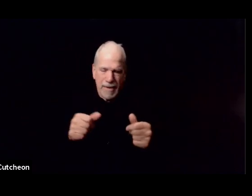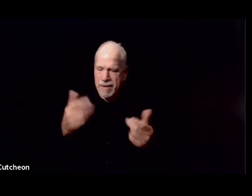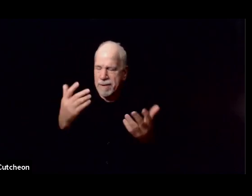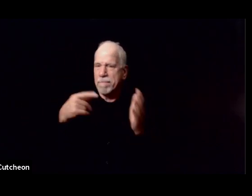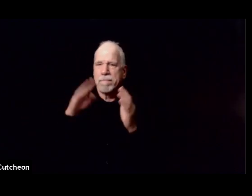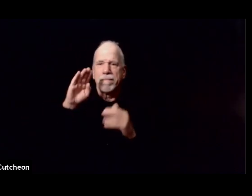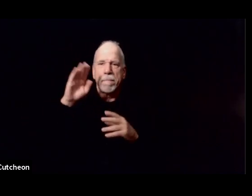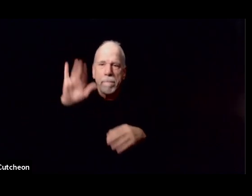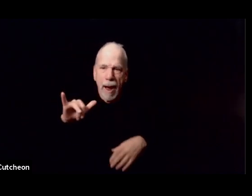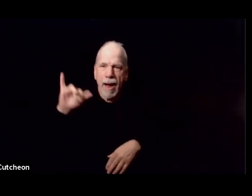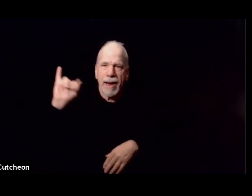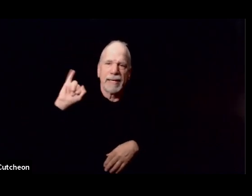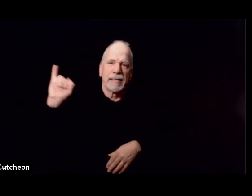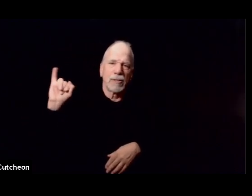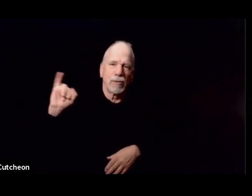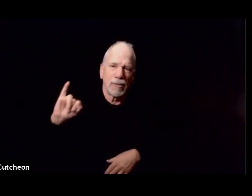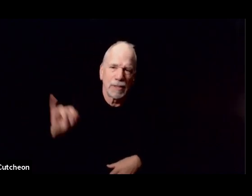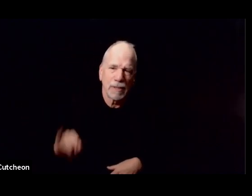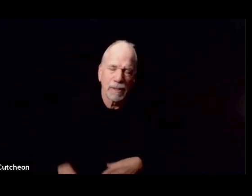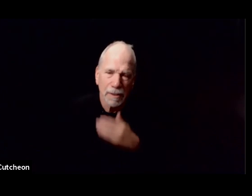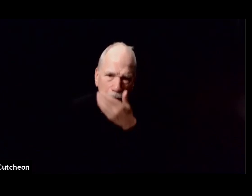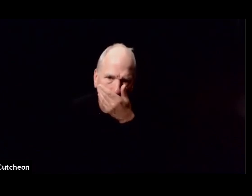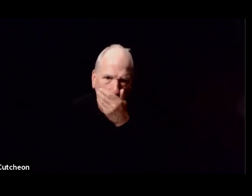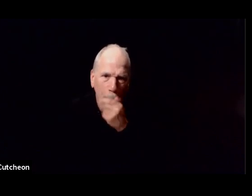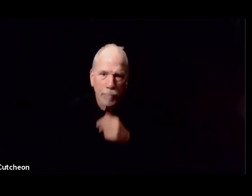Public Radio. Your line is open.